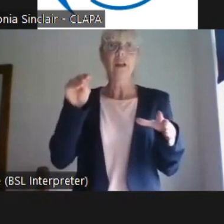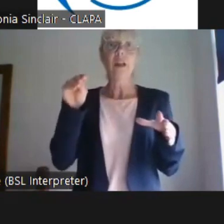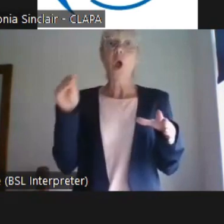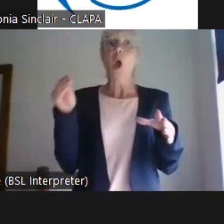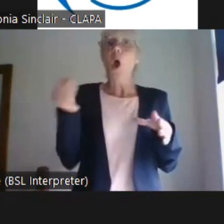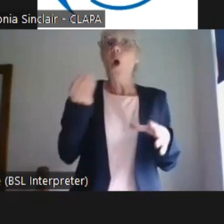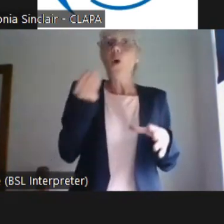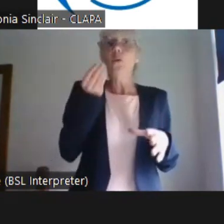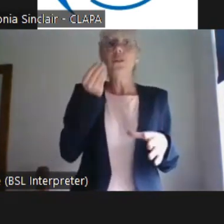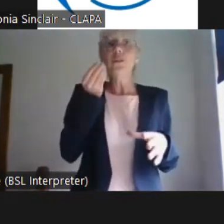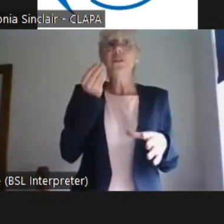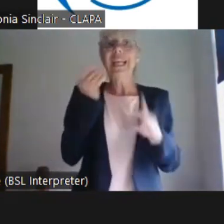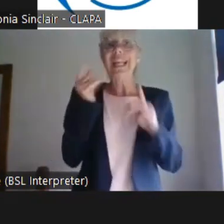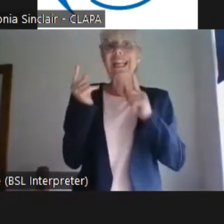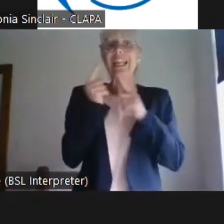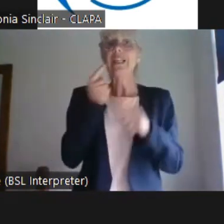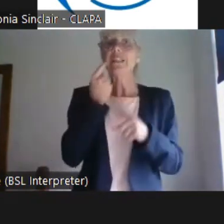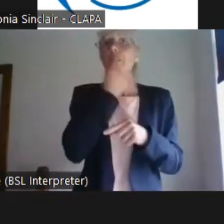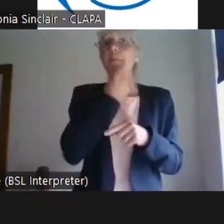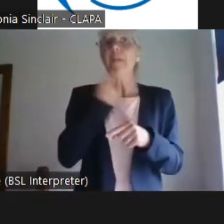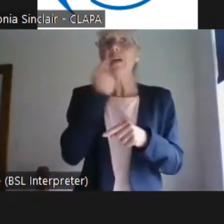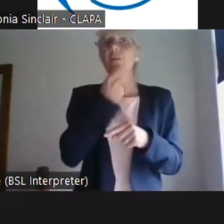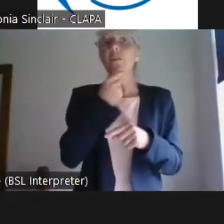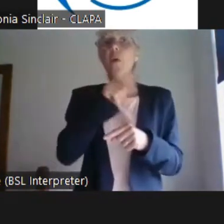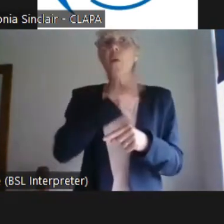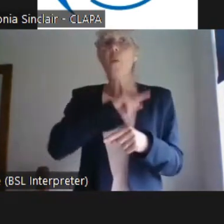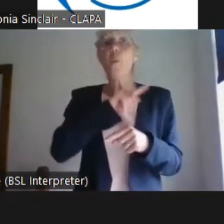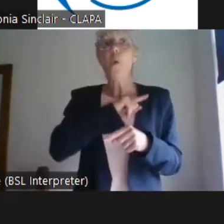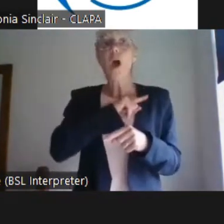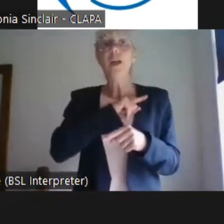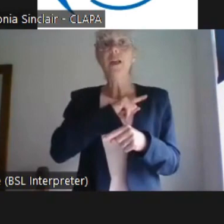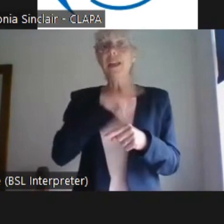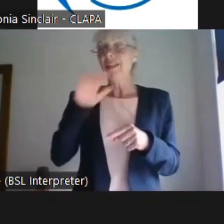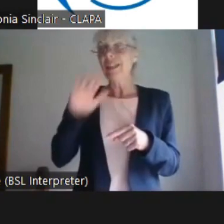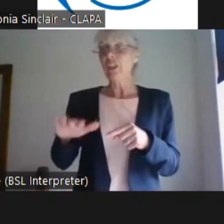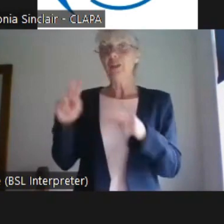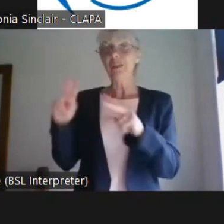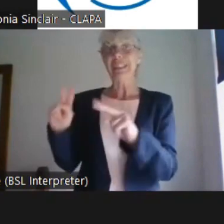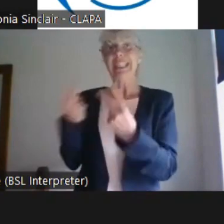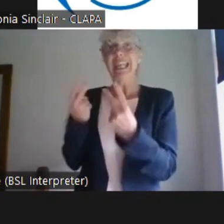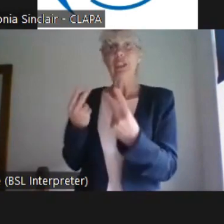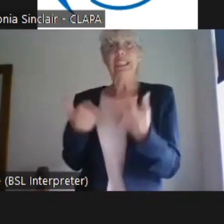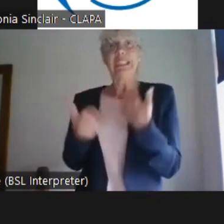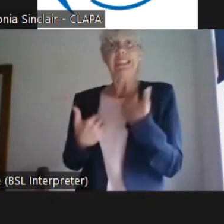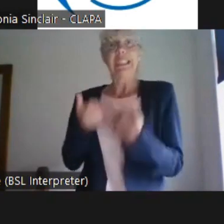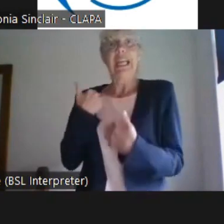mouth as possible because your child's attention and their excitement will be on the object